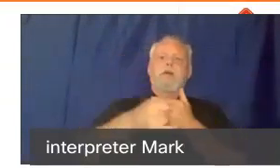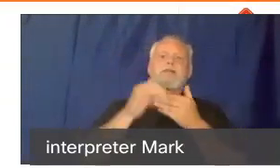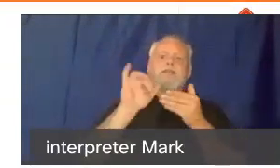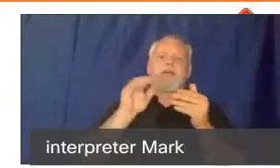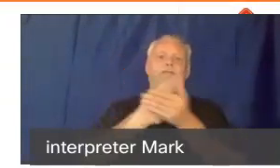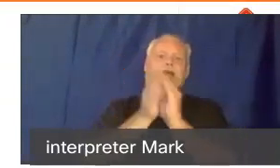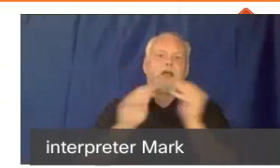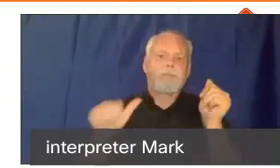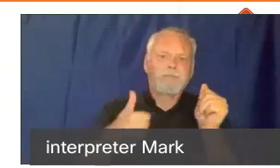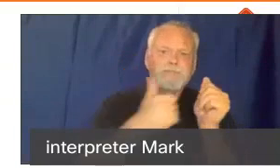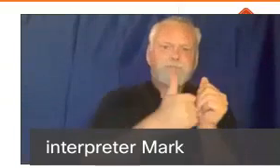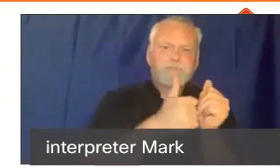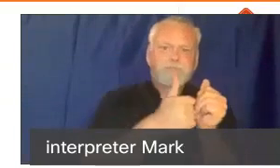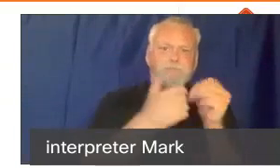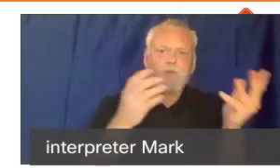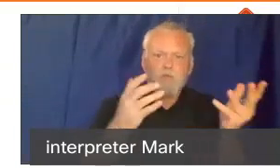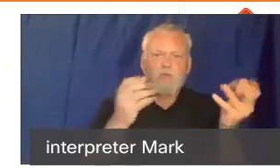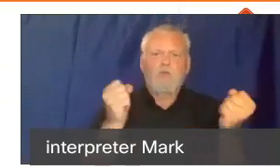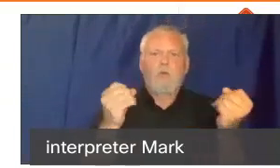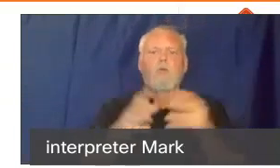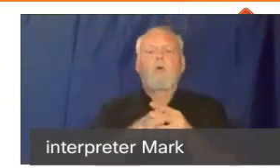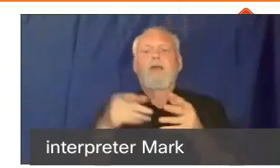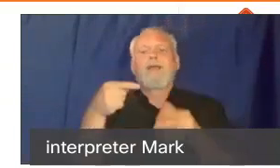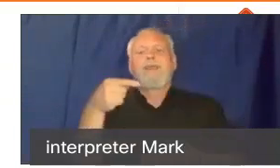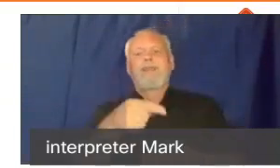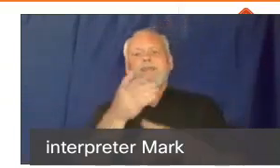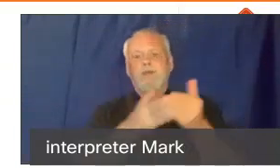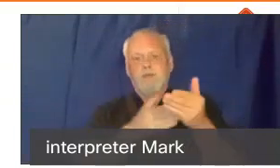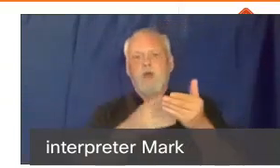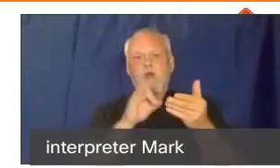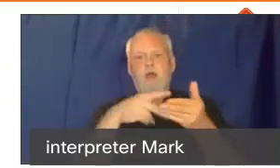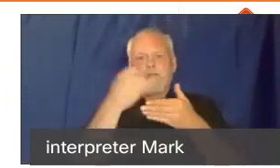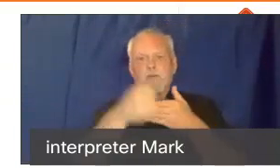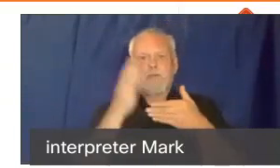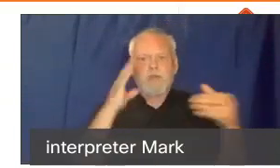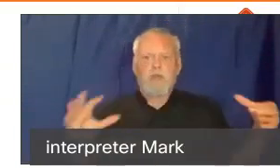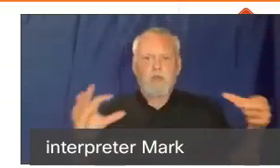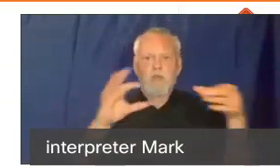So these are part of the project they will connect with the.